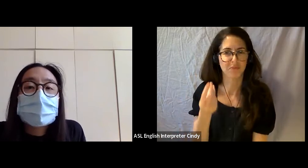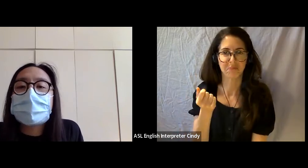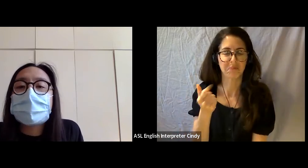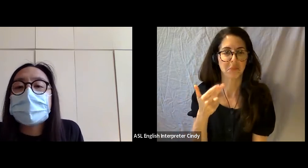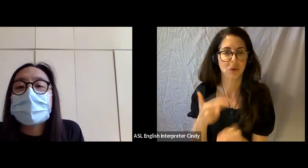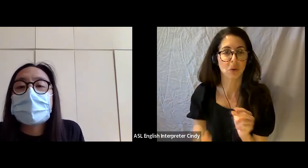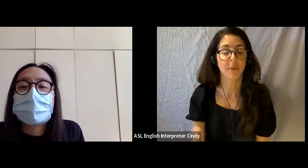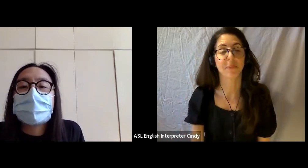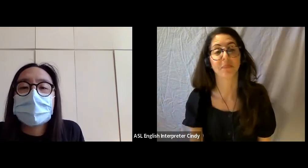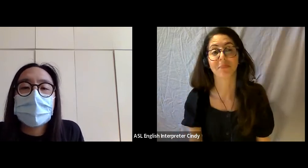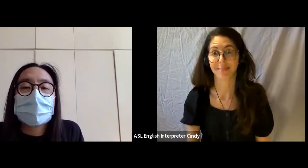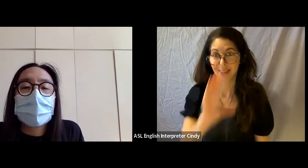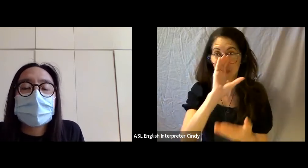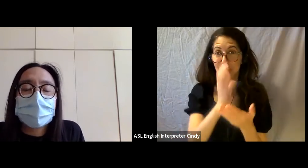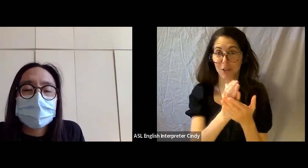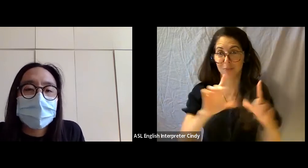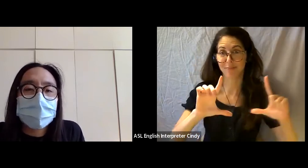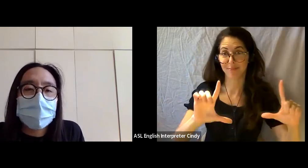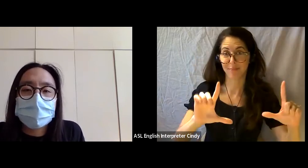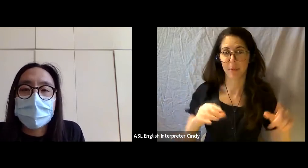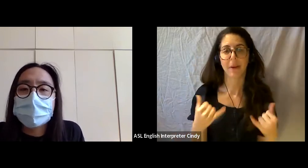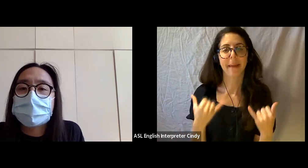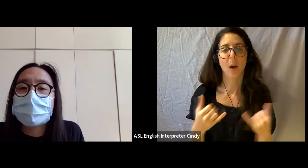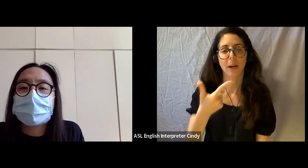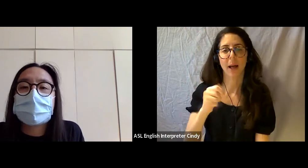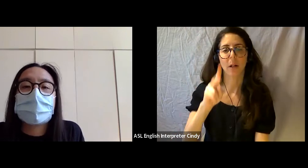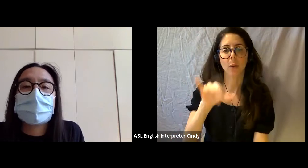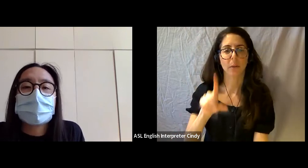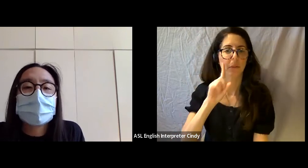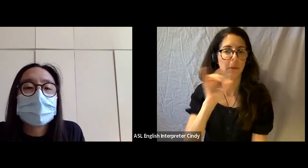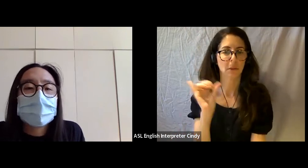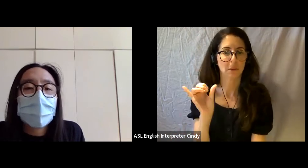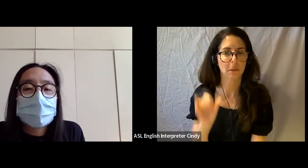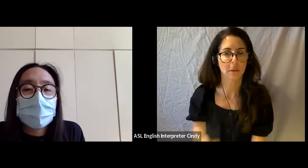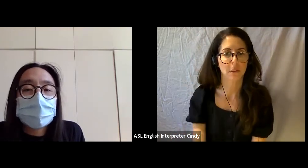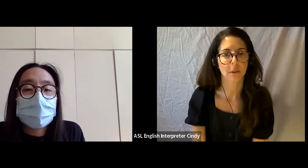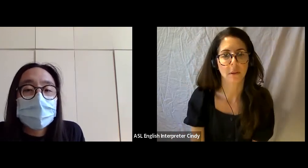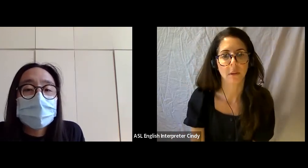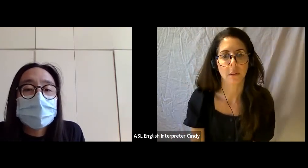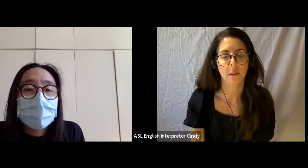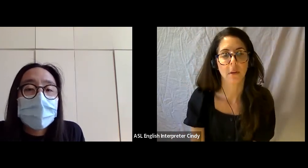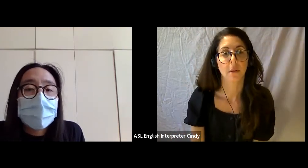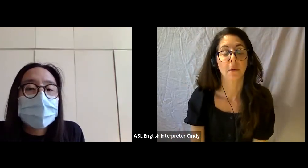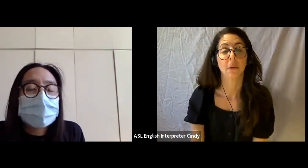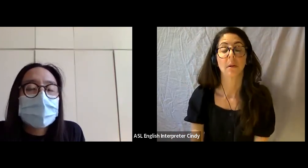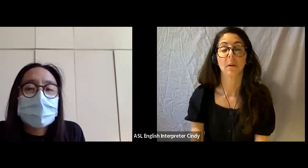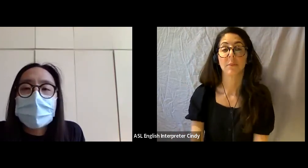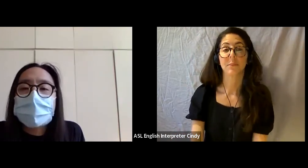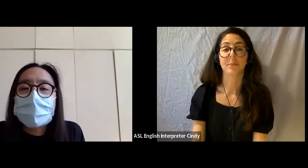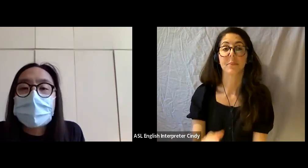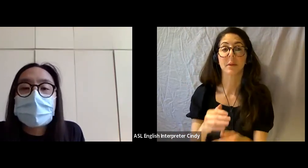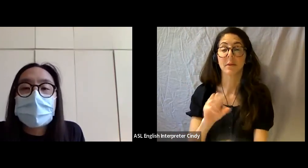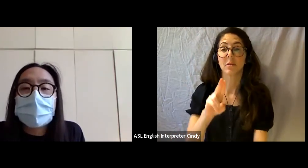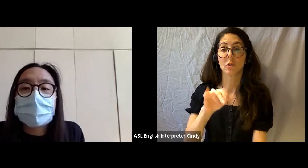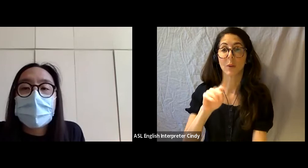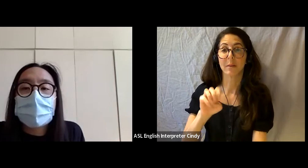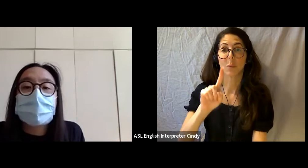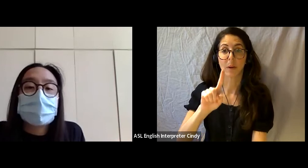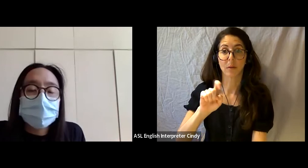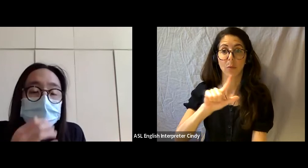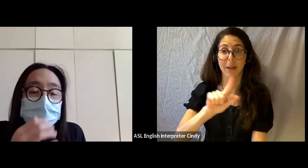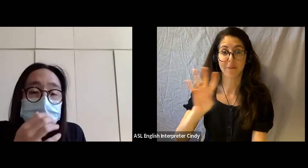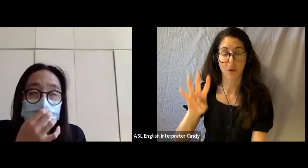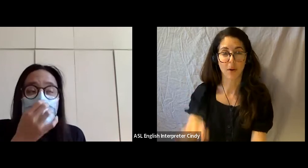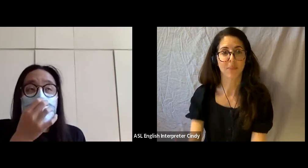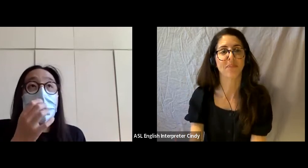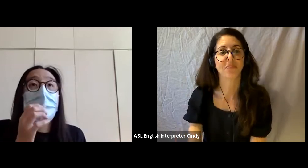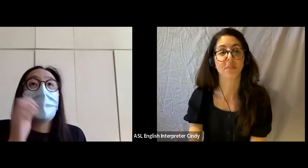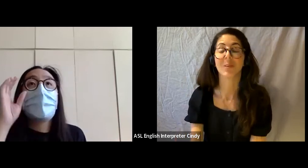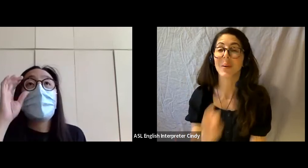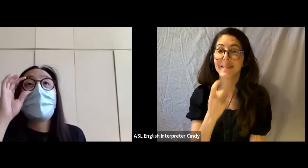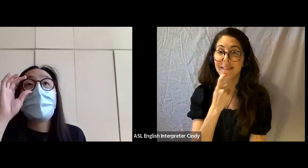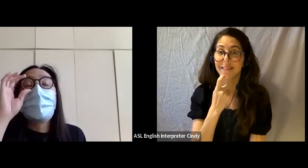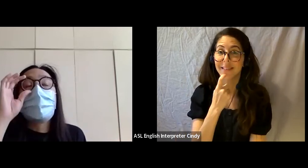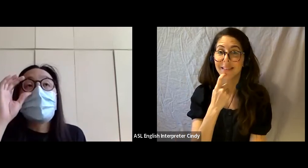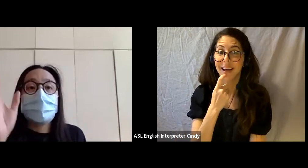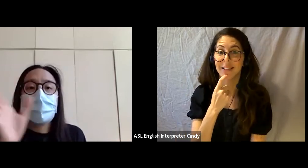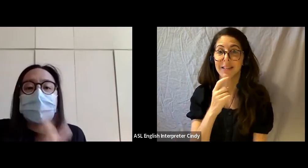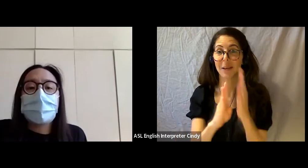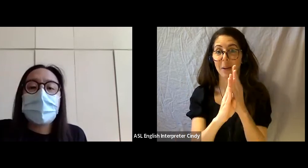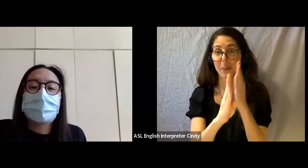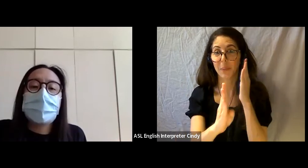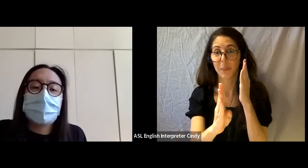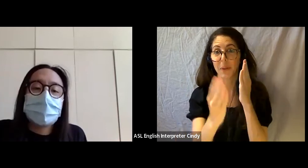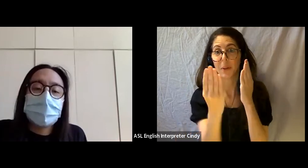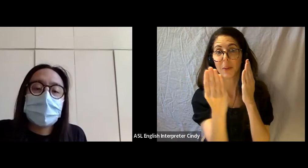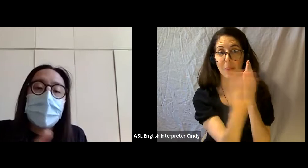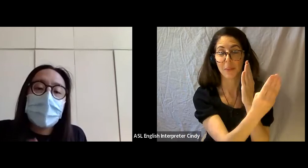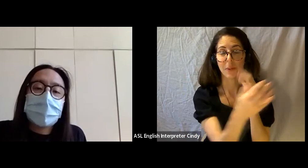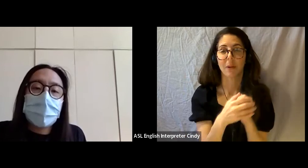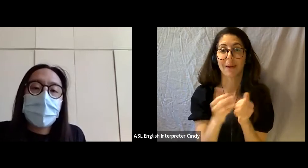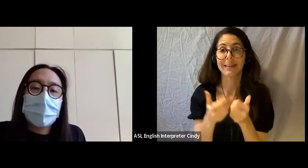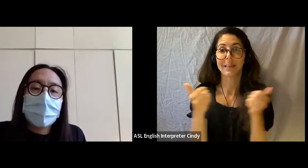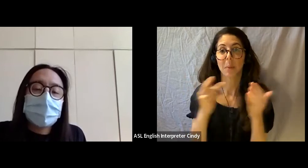So I’ve got an image here of our current gallery space, suit 124. On the left I’ve got a picture of our vitrines, those are our window vitrines that are programed separately from our gallery.